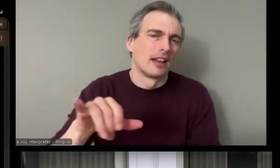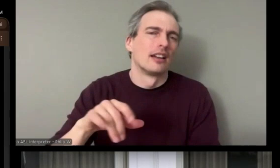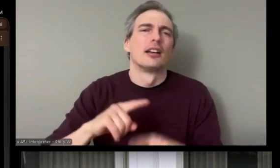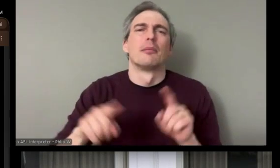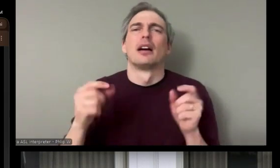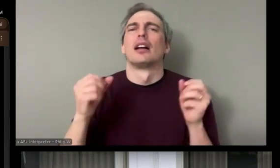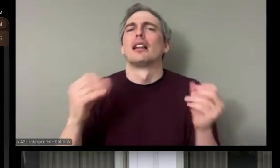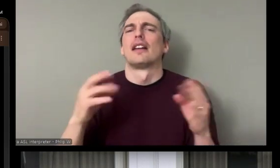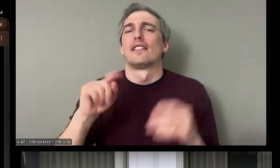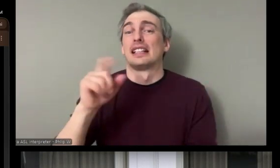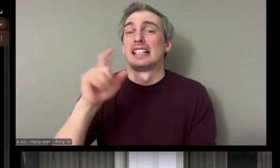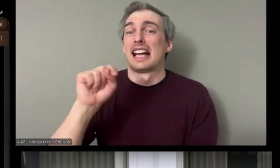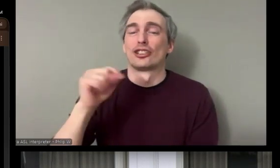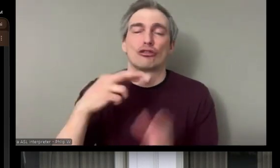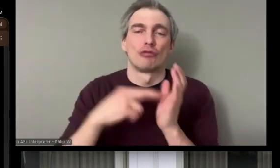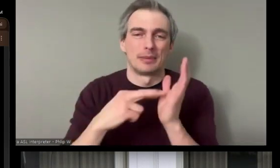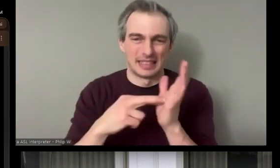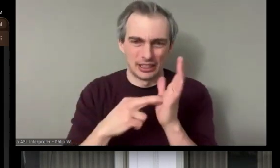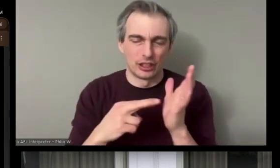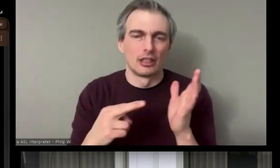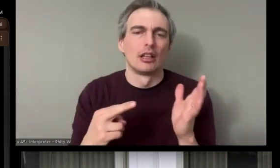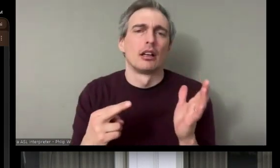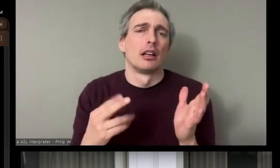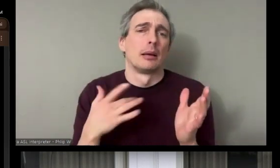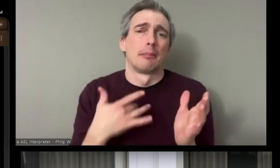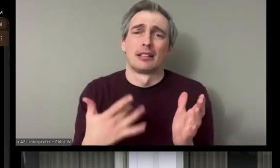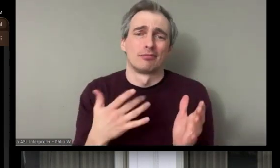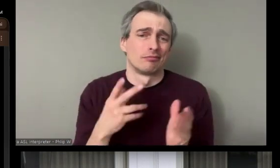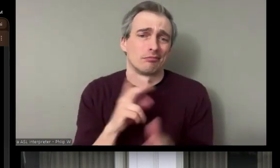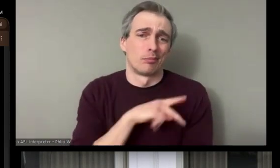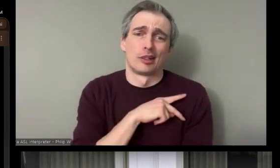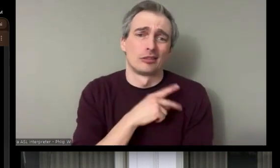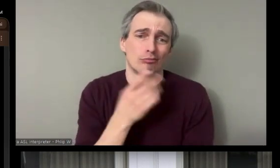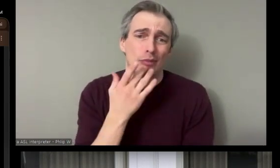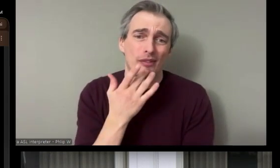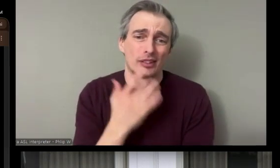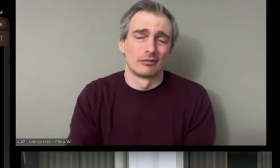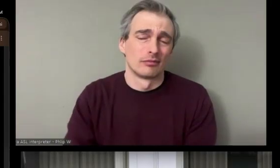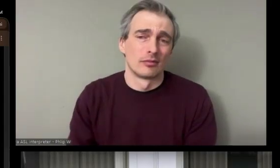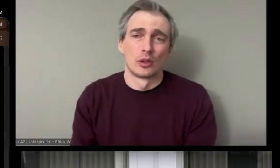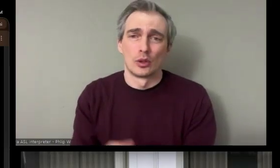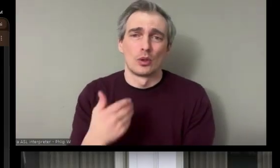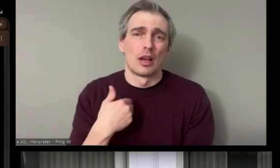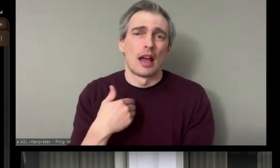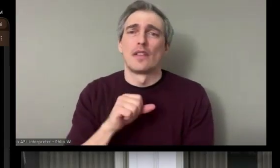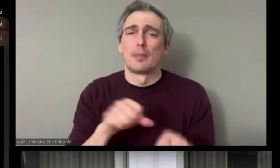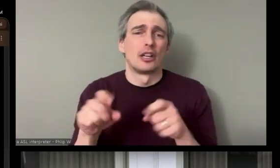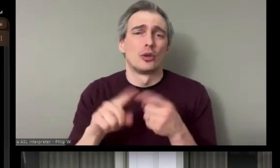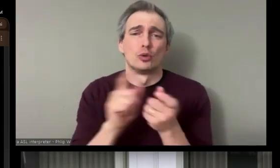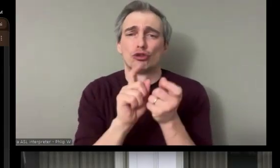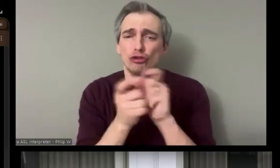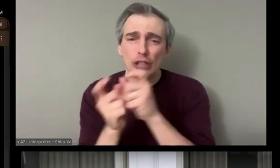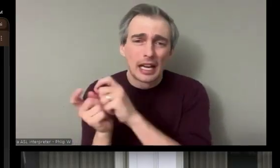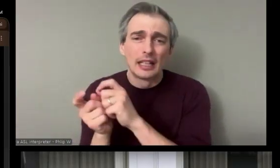are the personal preferences. And so having the ability to change and modify the text is what's important.